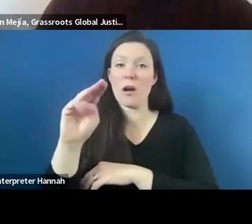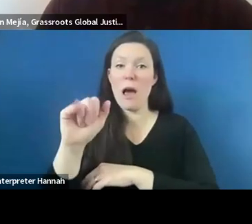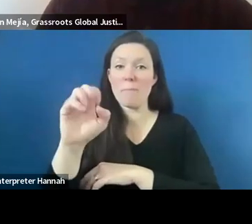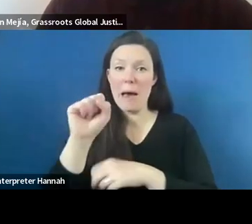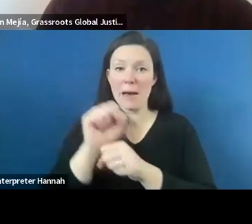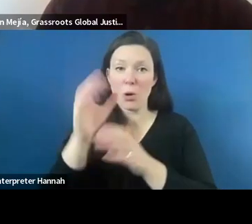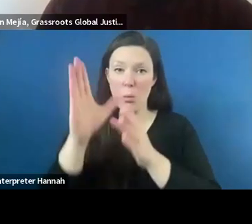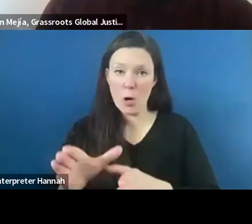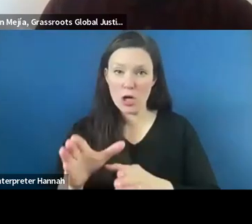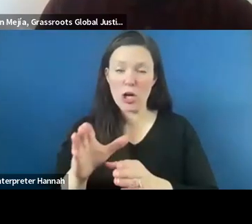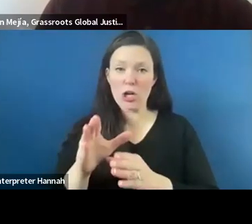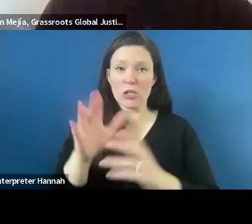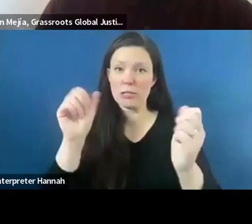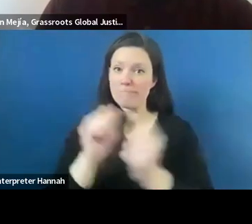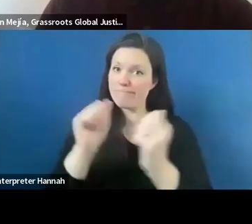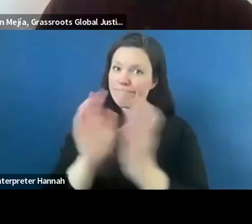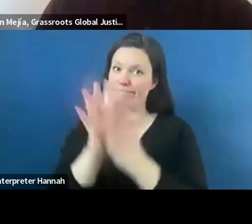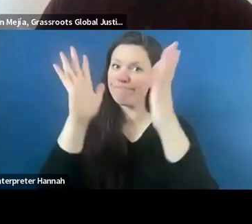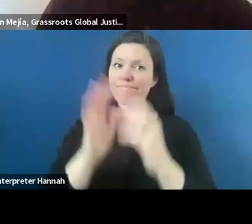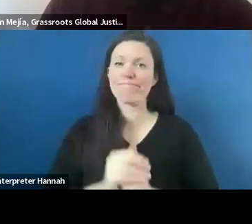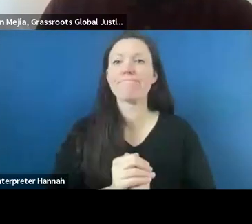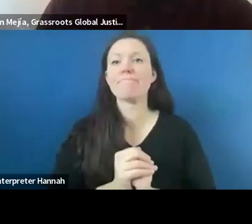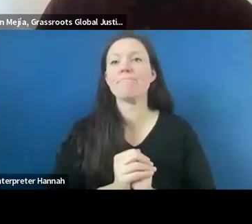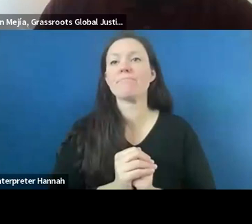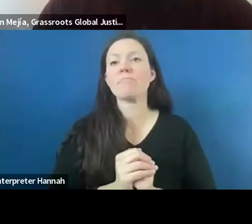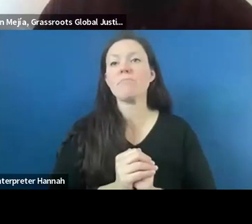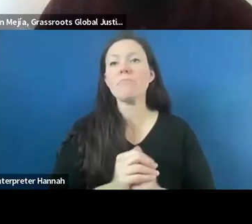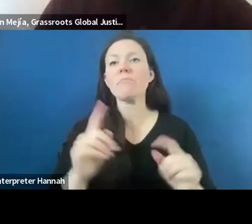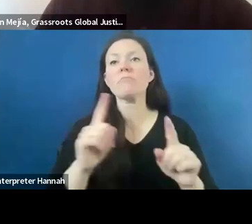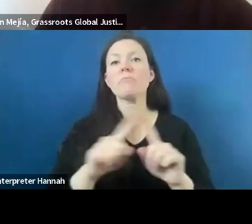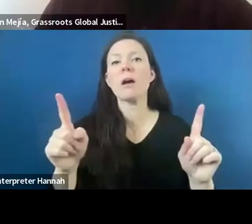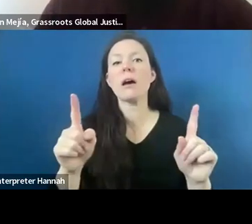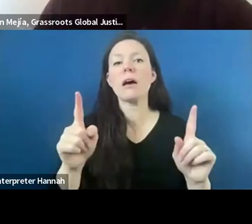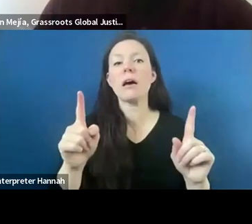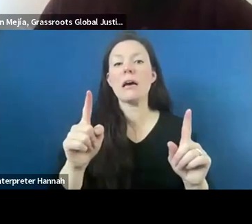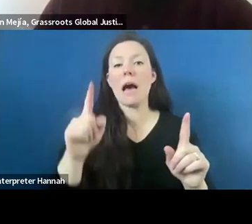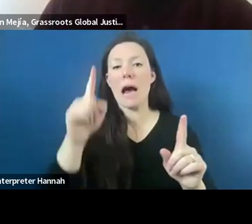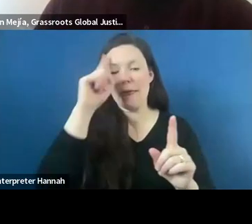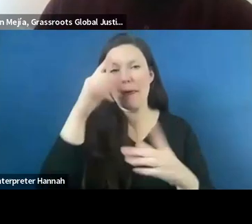I think it's just just in this what what it boils down to is the